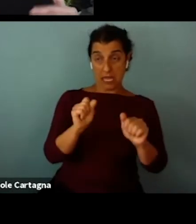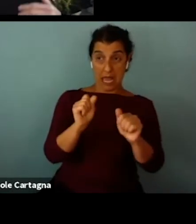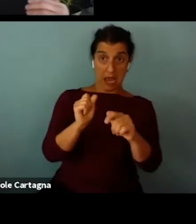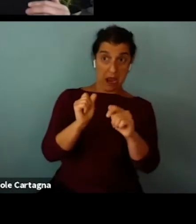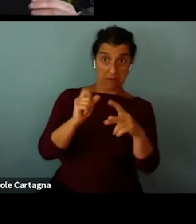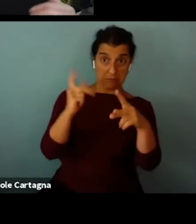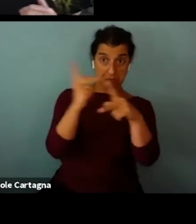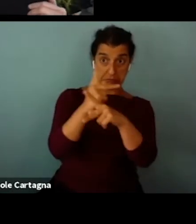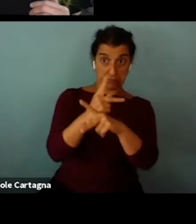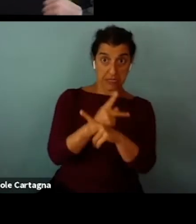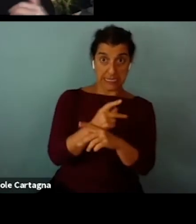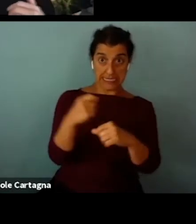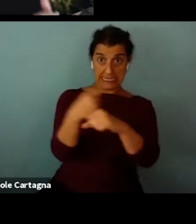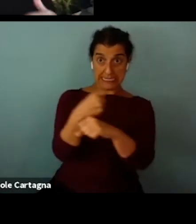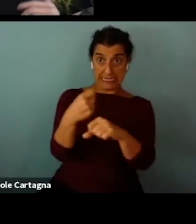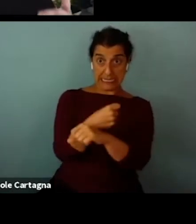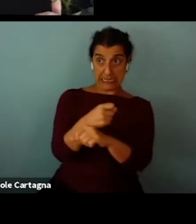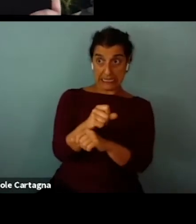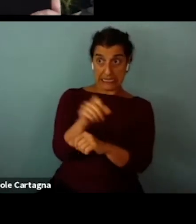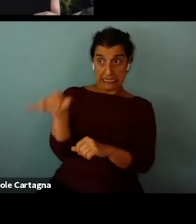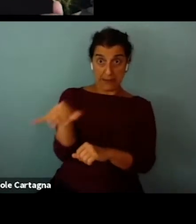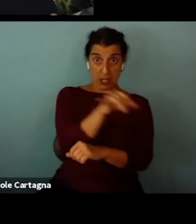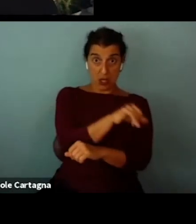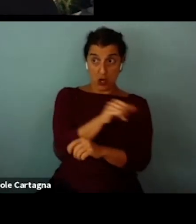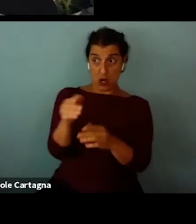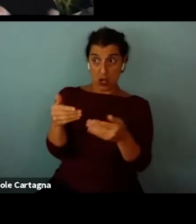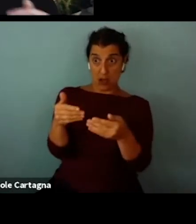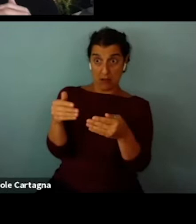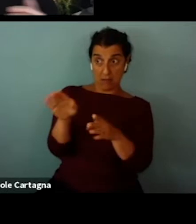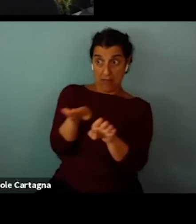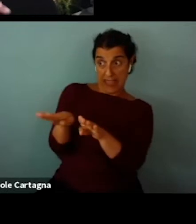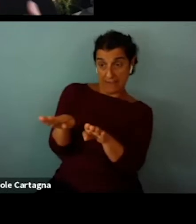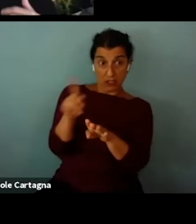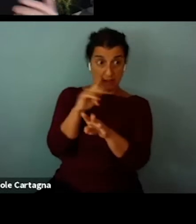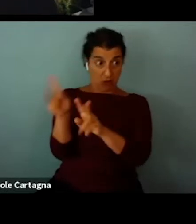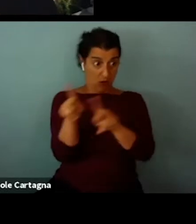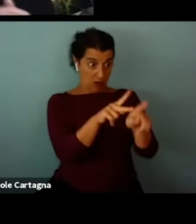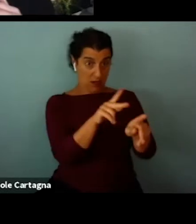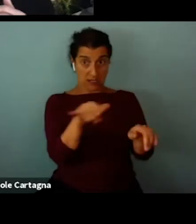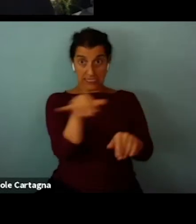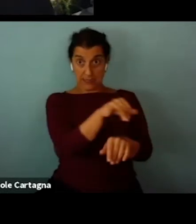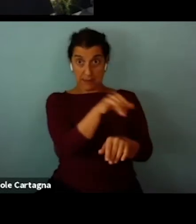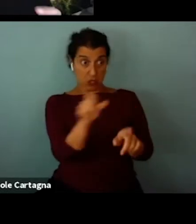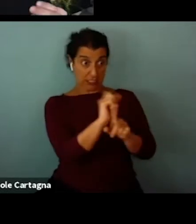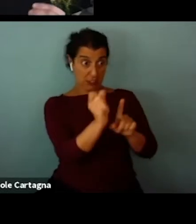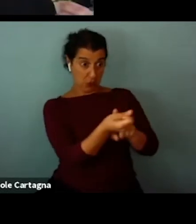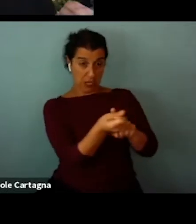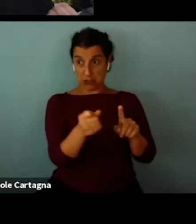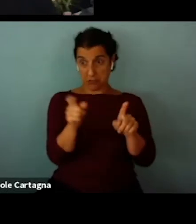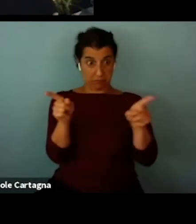similar behaviors in similar situations then that's a way of of sort of validating that